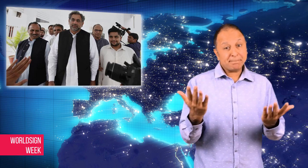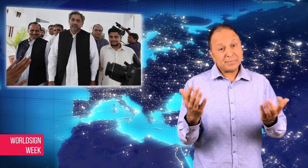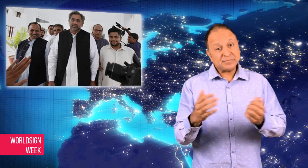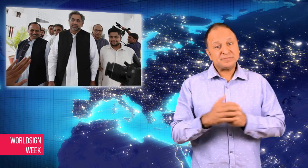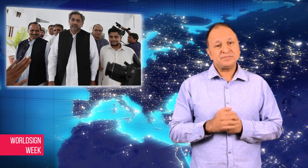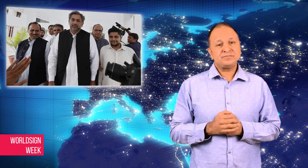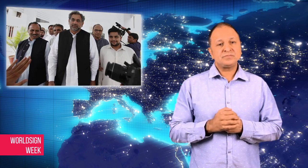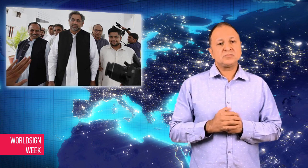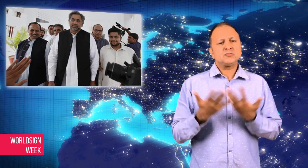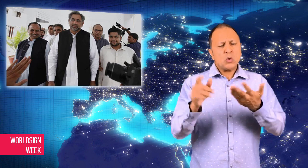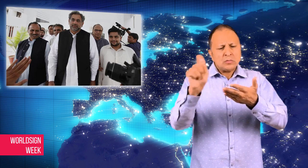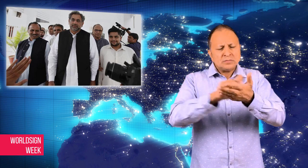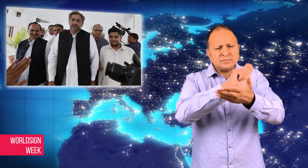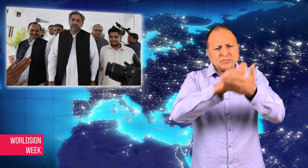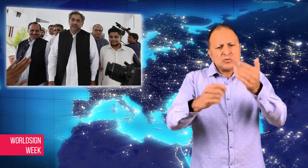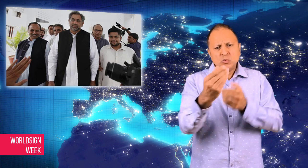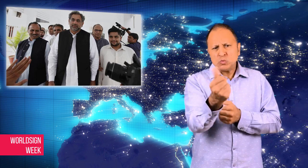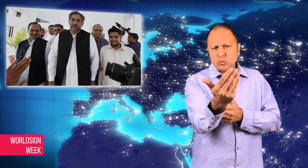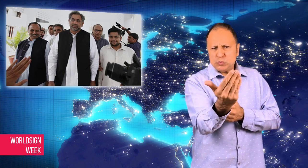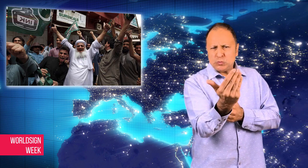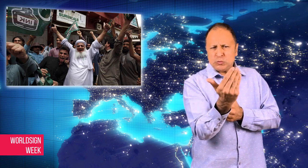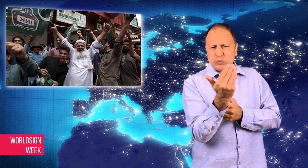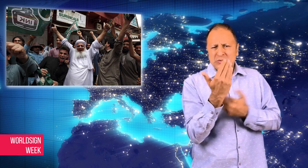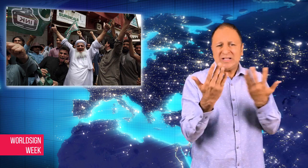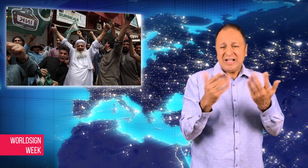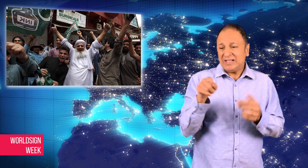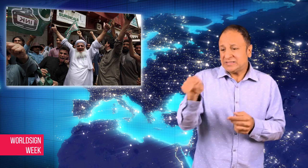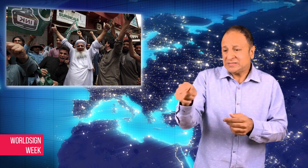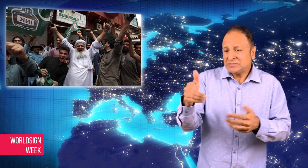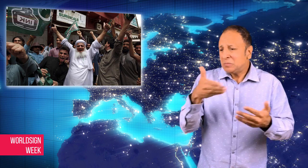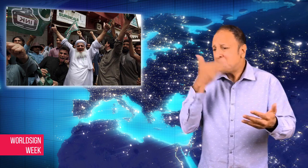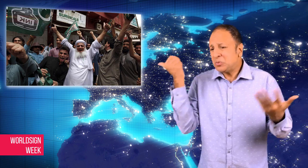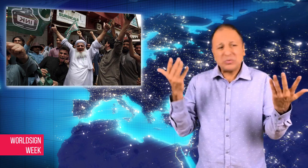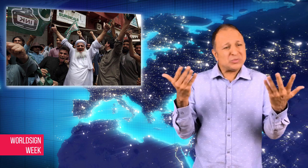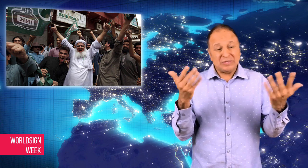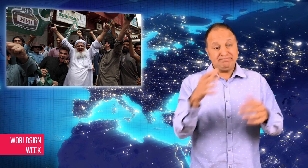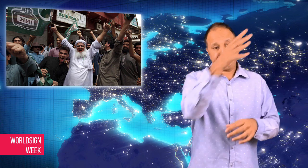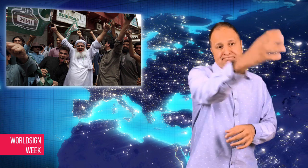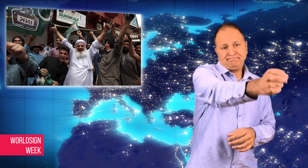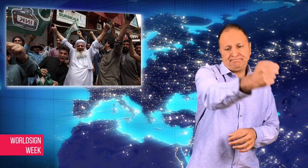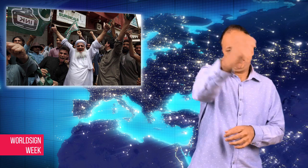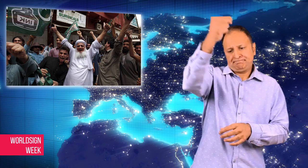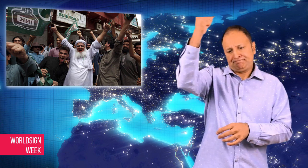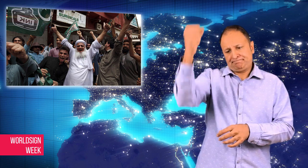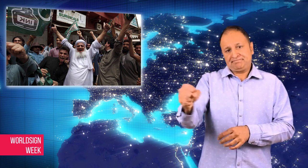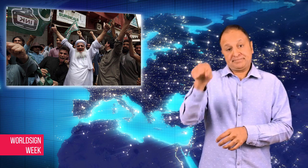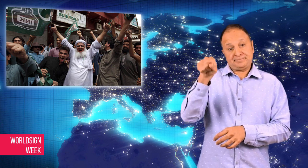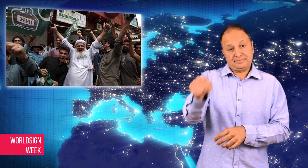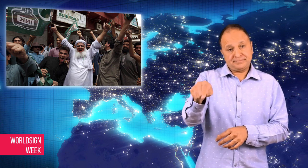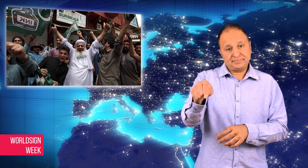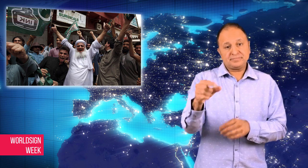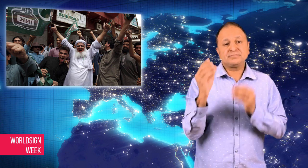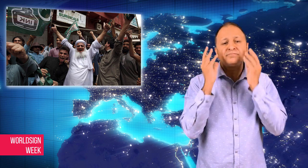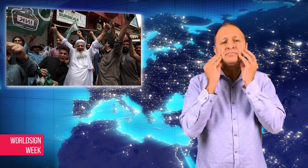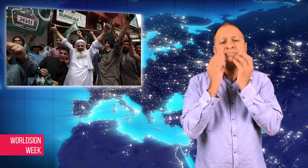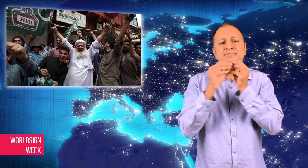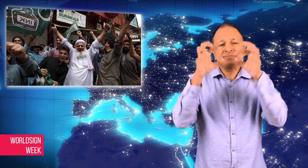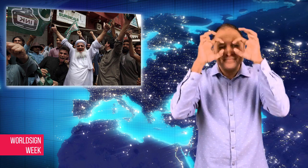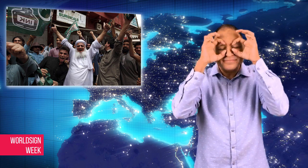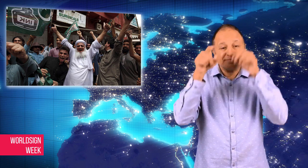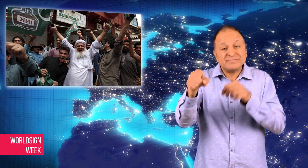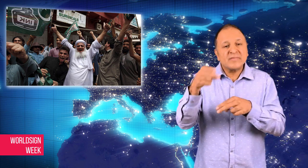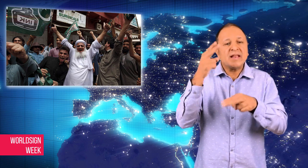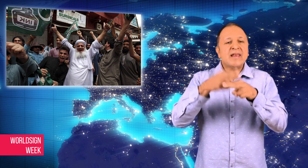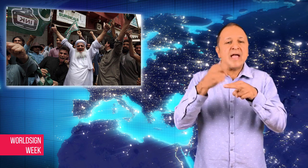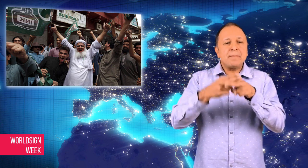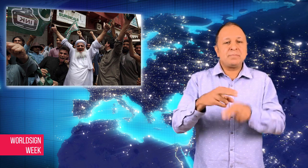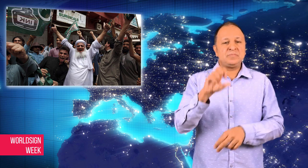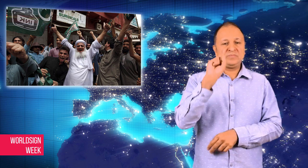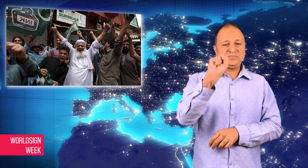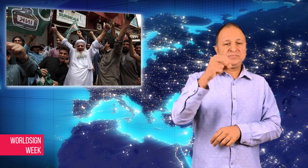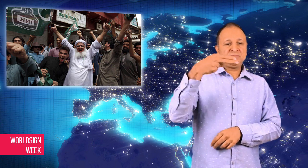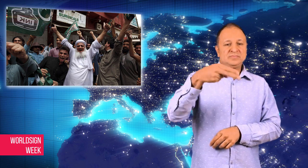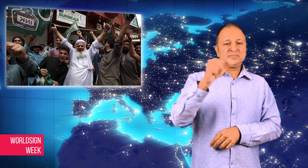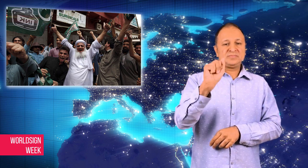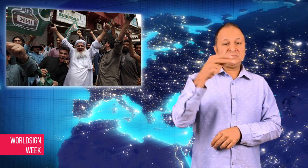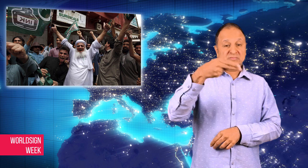looming, Shahid Khaqan Abbasi was